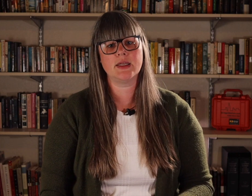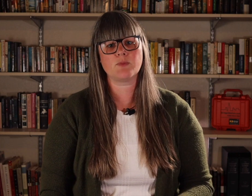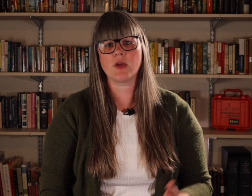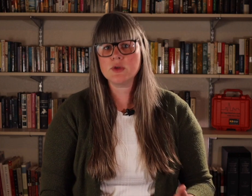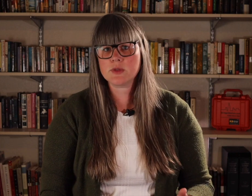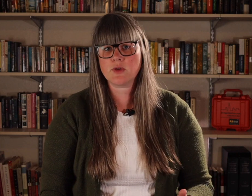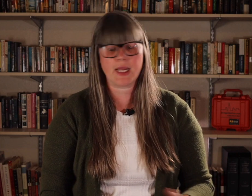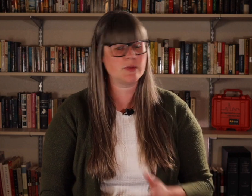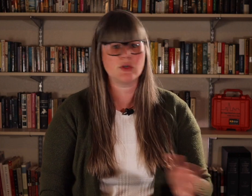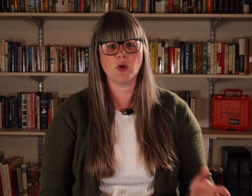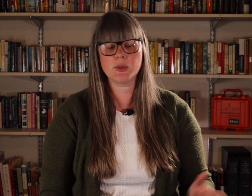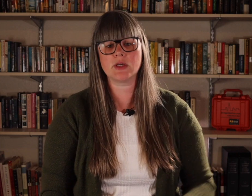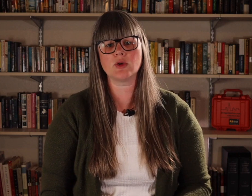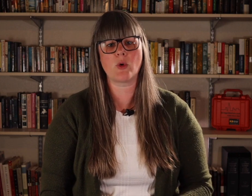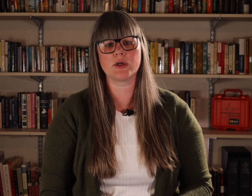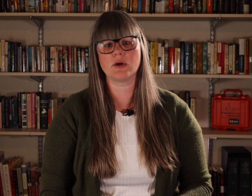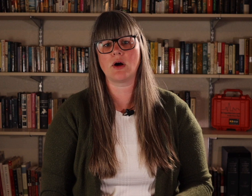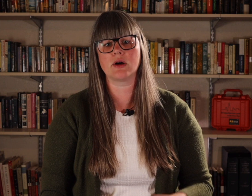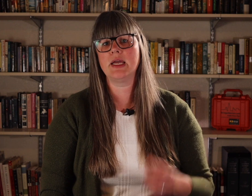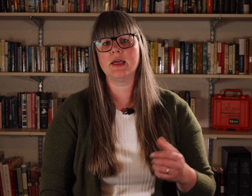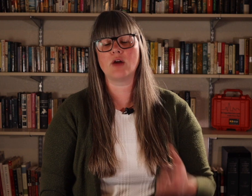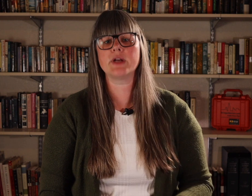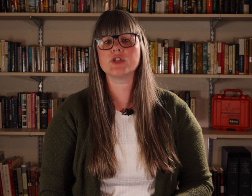Other useful items, in no particular order, are: A run of show.